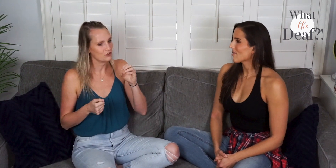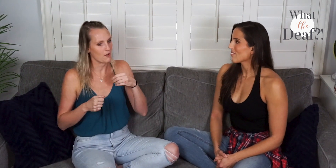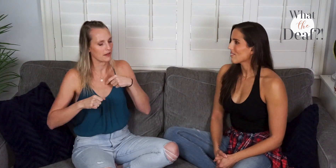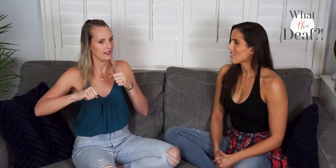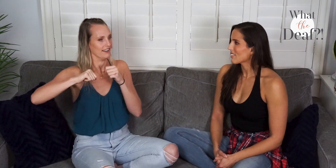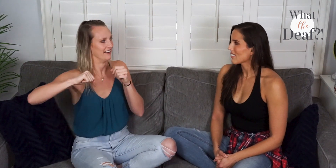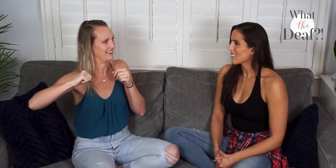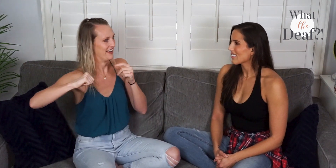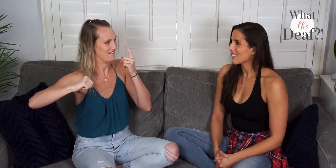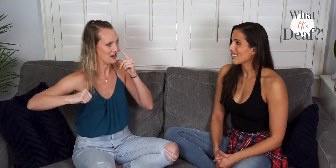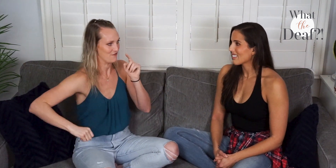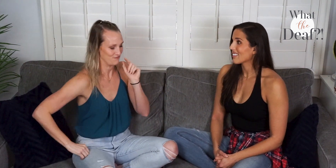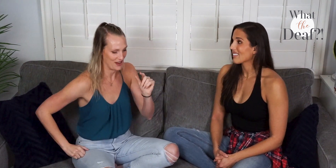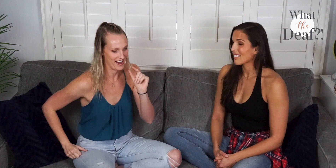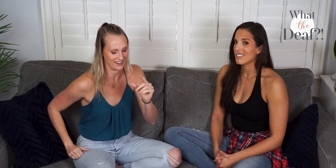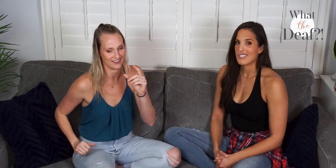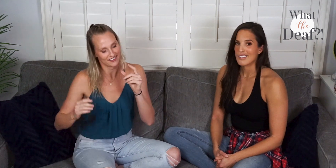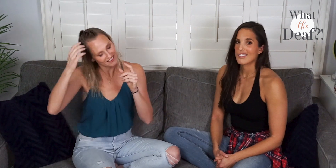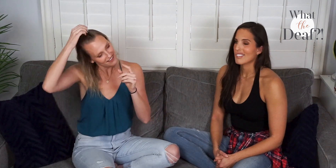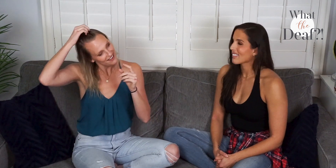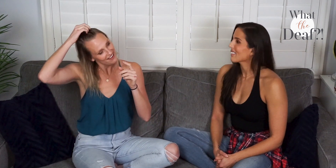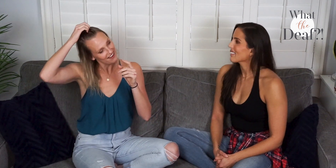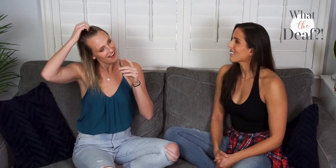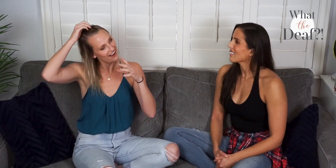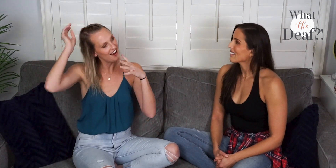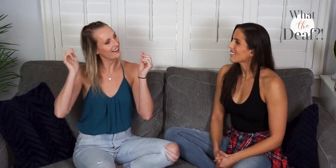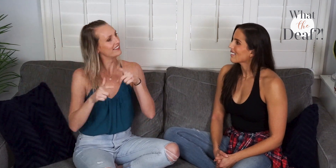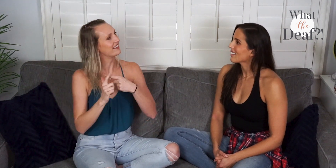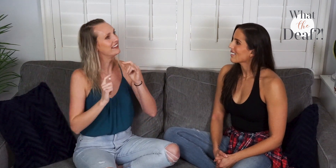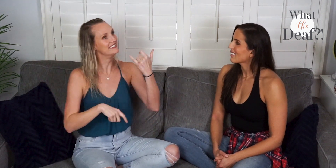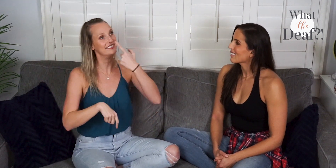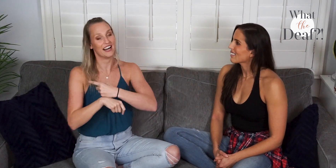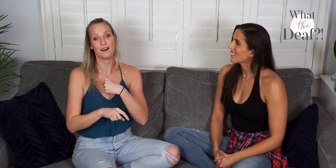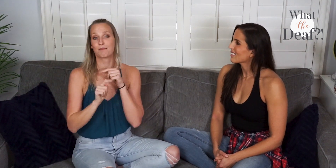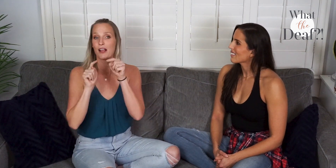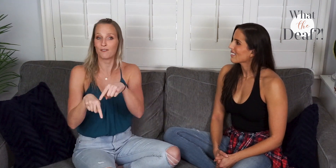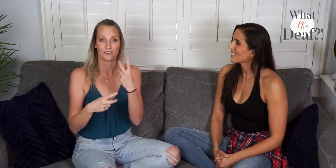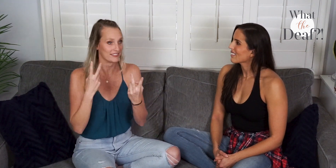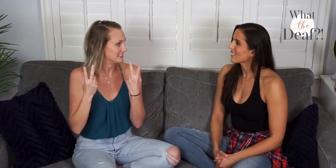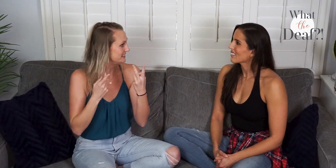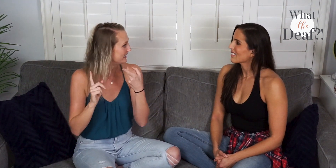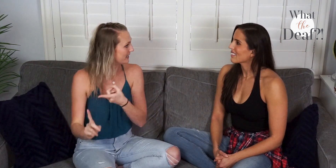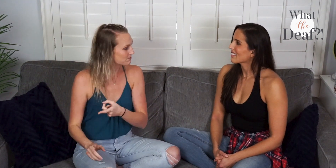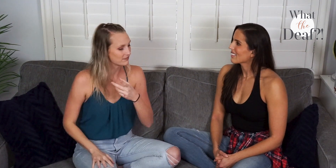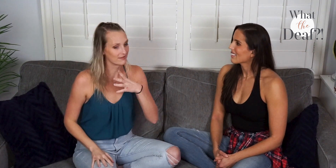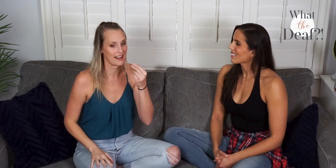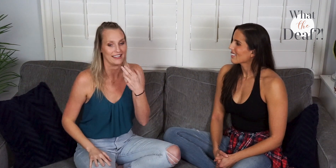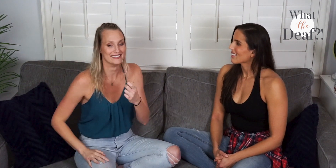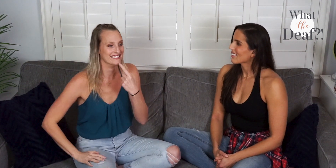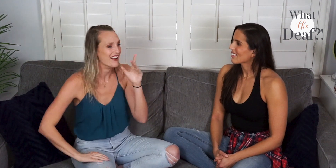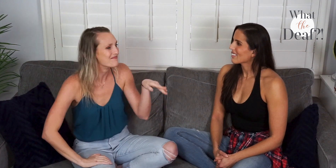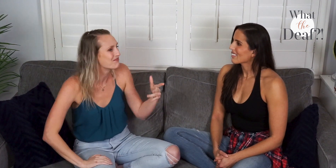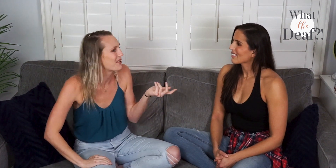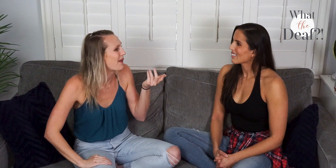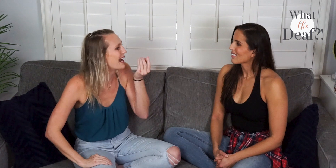And so I was... I put up a wall for quite some time. And until the other day I went... I went over to visit him and he was like,